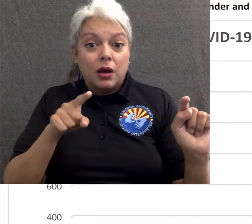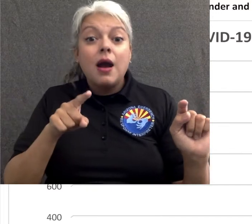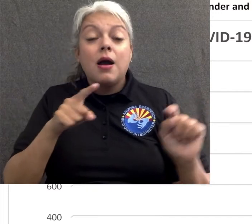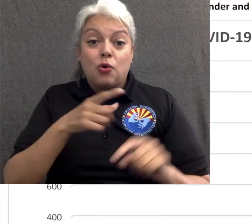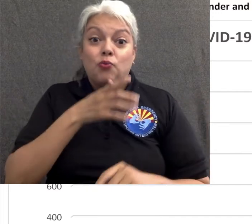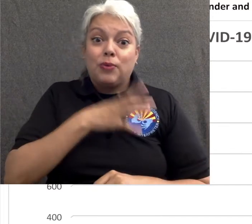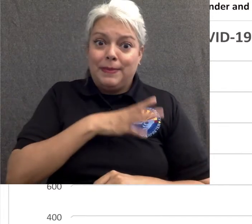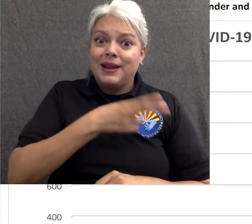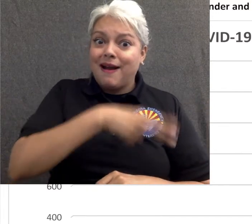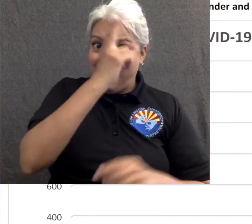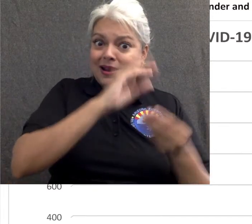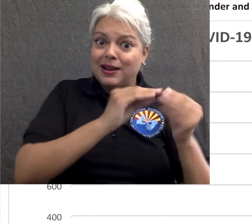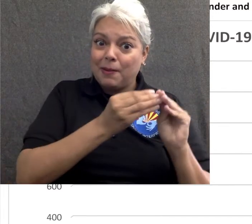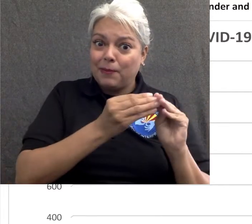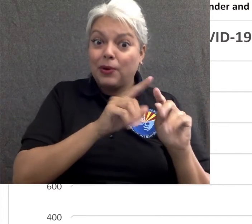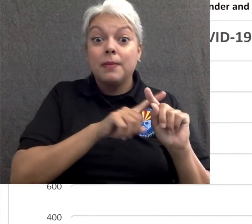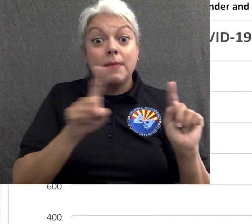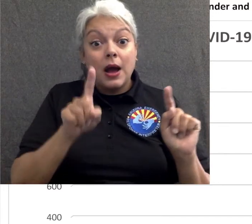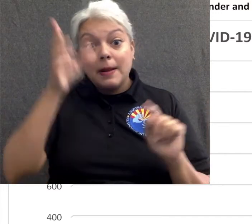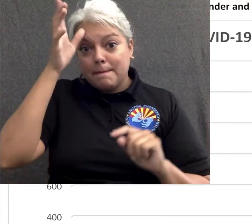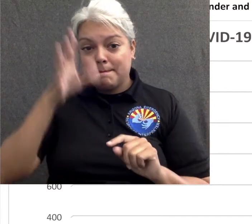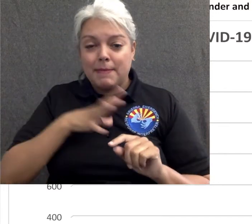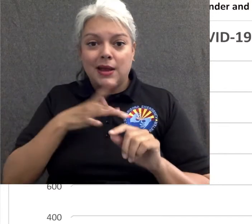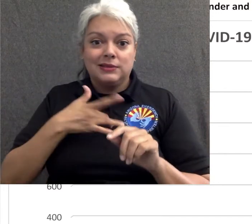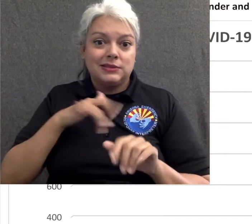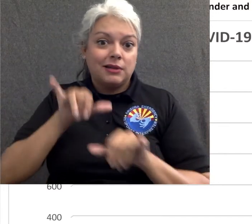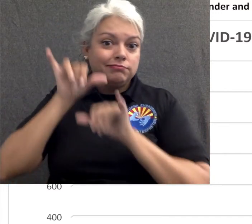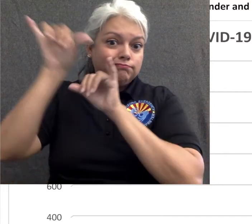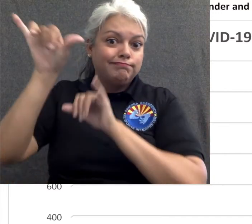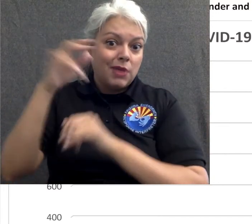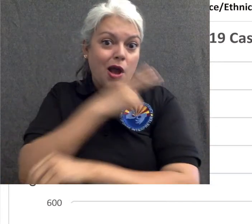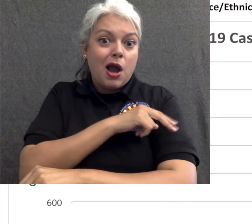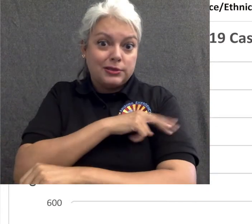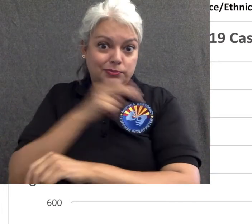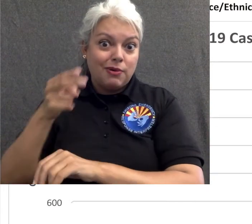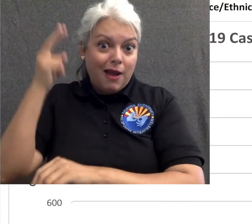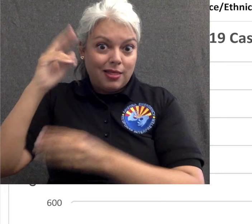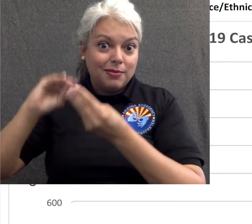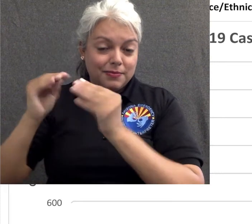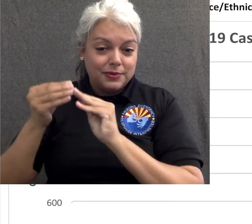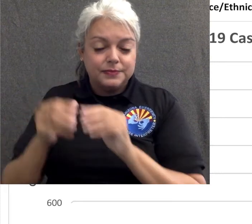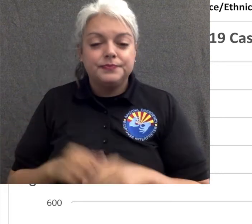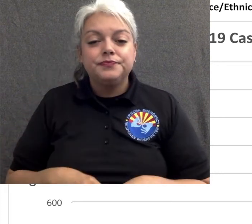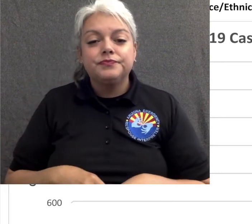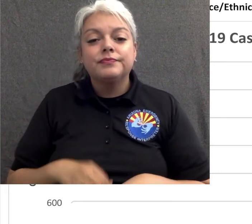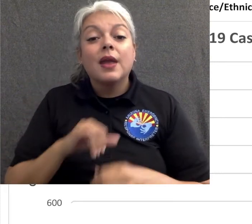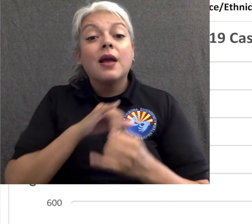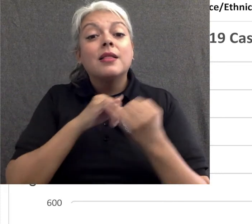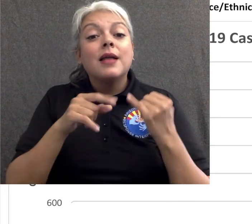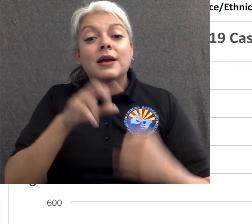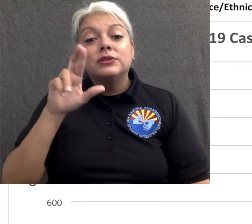are hospitalized and in a future session we'll show you the hospital data and finally i want to show you the race and ethnicity data